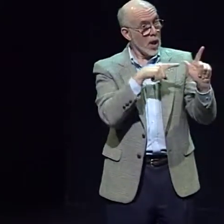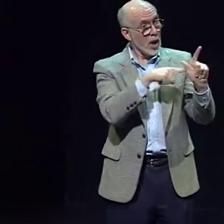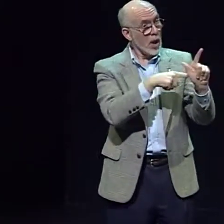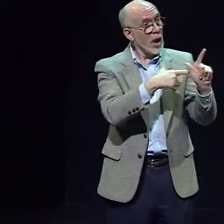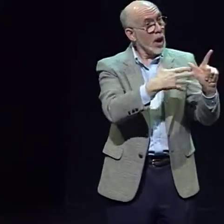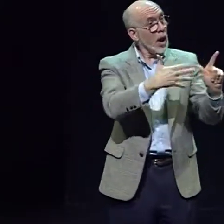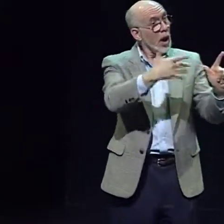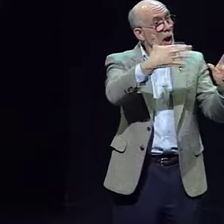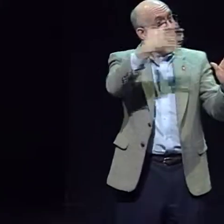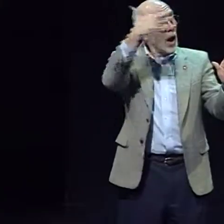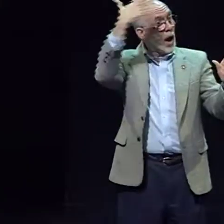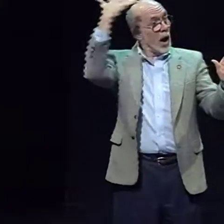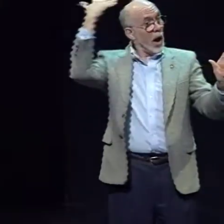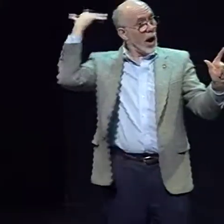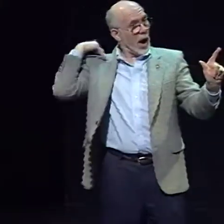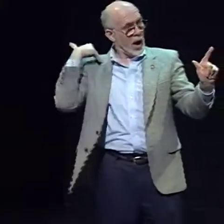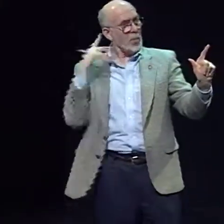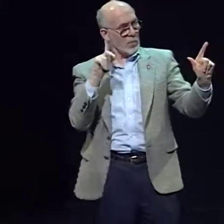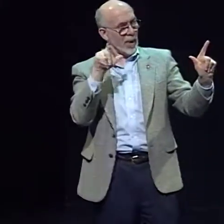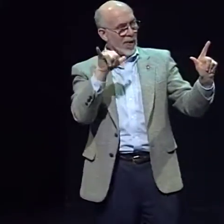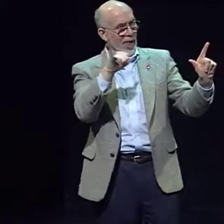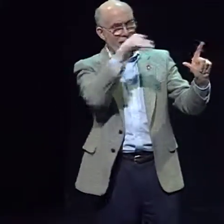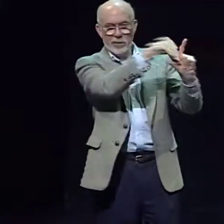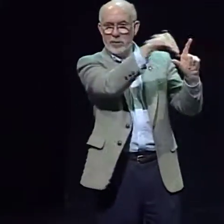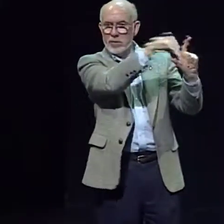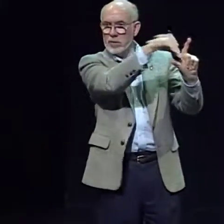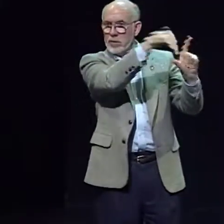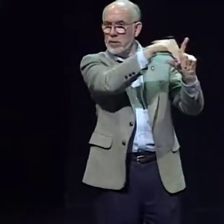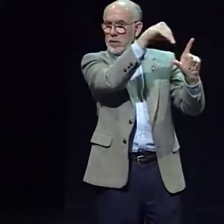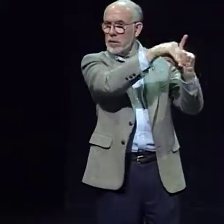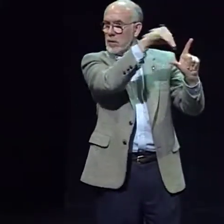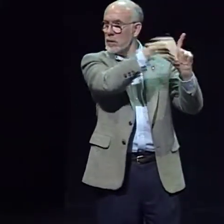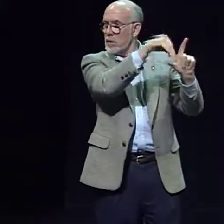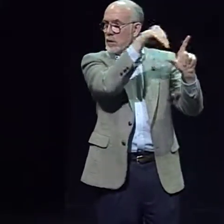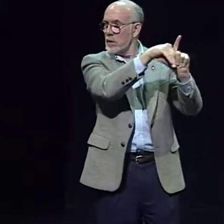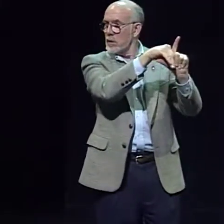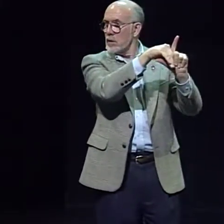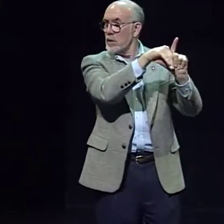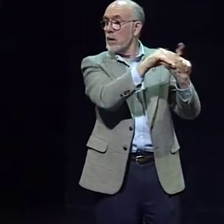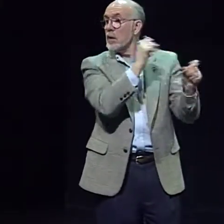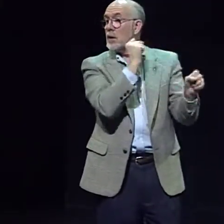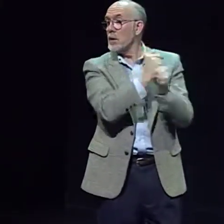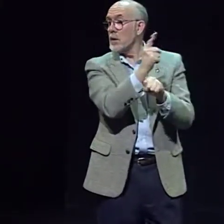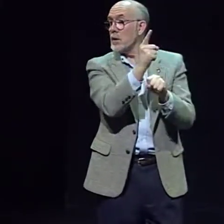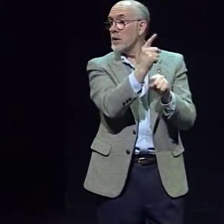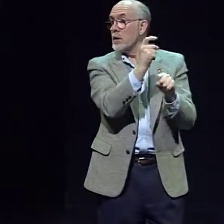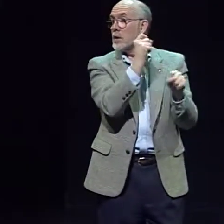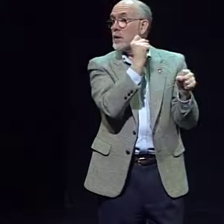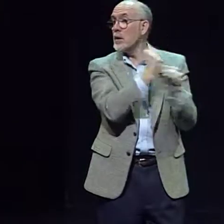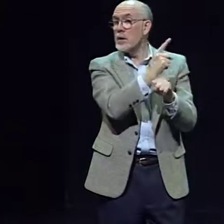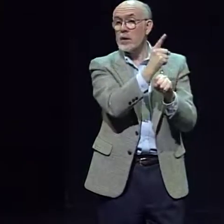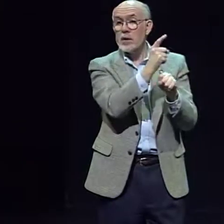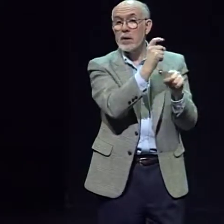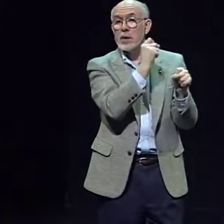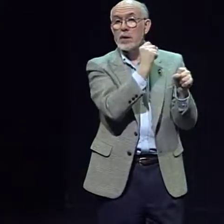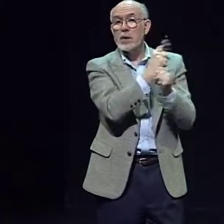THOSE ARE RITUALS. BUT, HOWEVER, THINK ABOUT WHERE THEY ORIGINATED. THERE WAS TREMENDOUS PLAY AS PART OF IT.